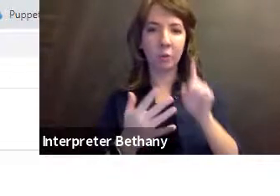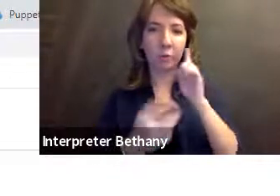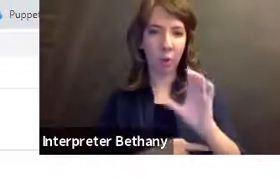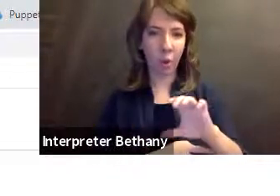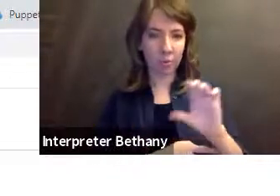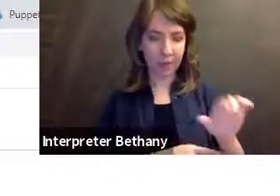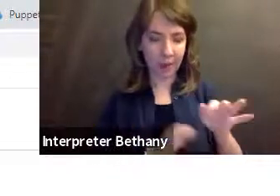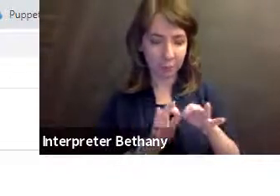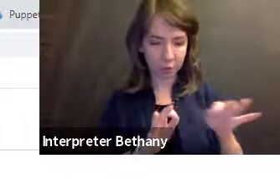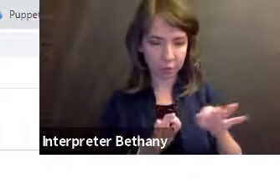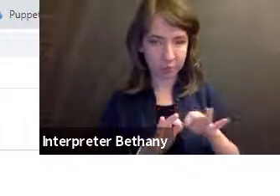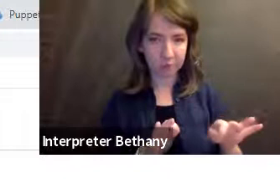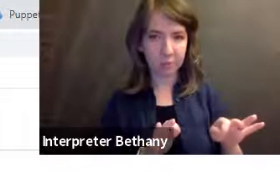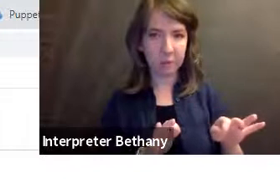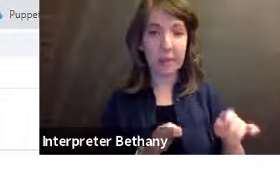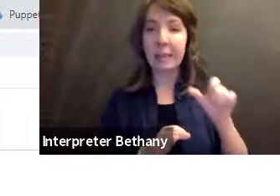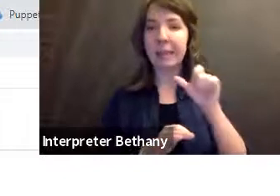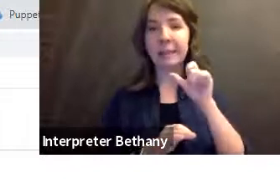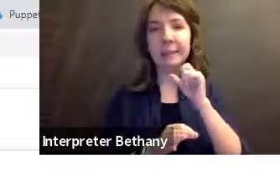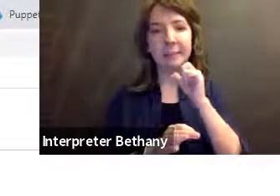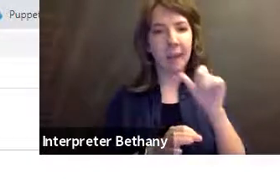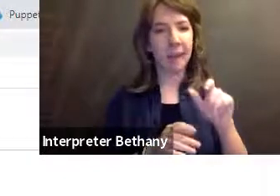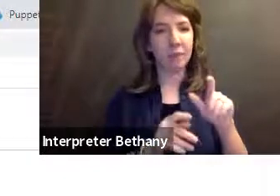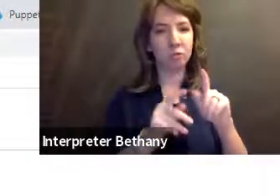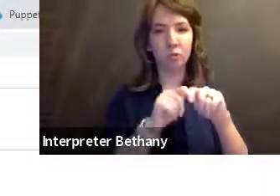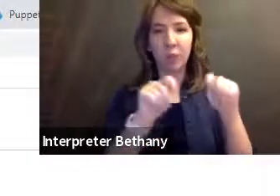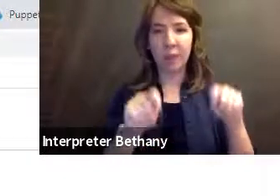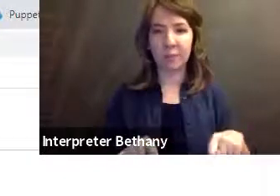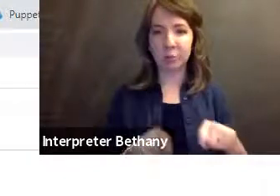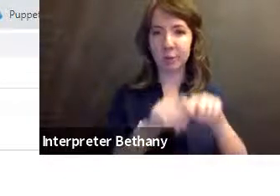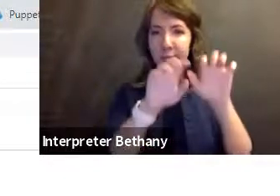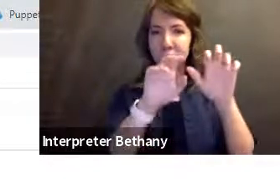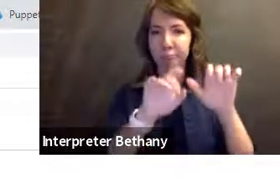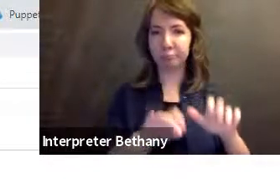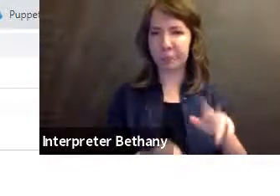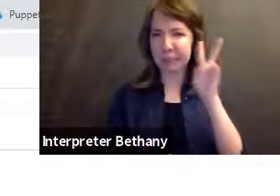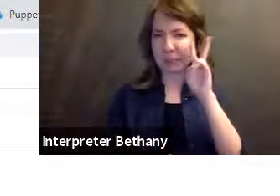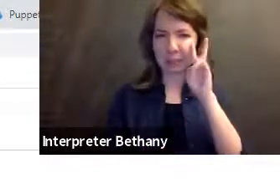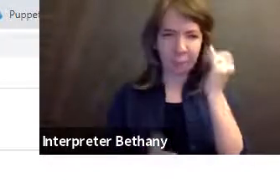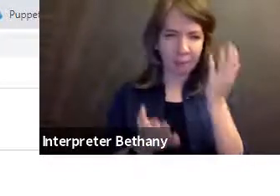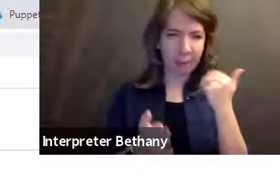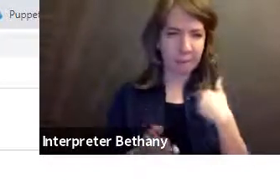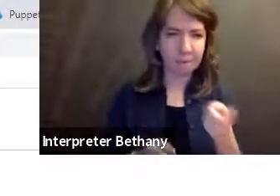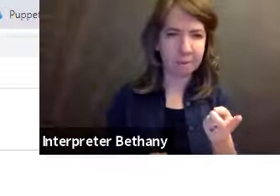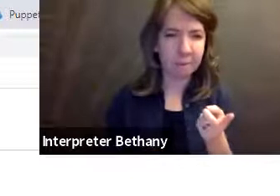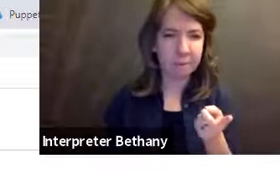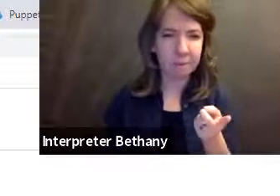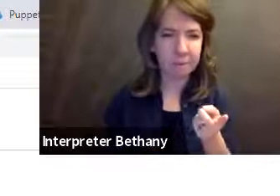Linda Kobashigawa: You won't have the transcript here. I don't think museum settings, maybe it does and I just don't know about it. Um,